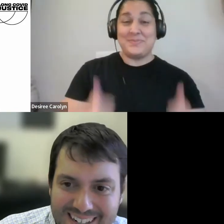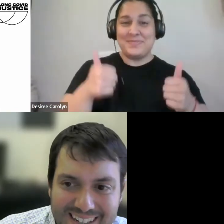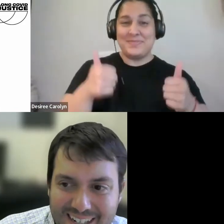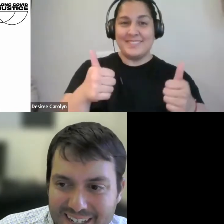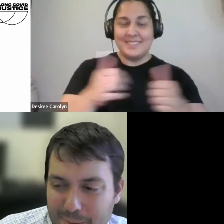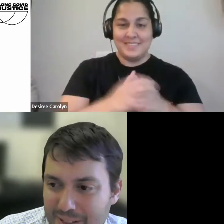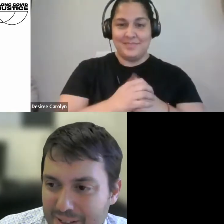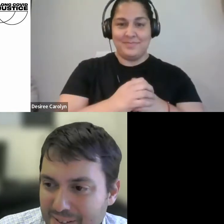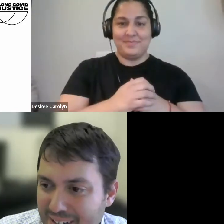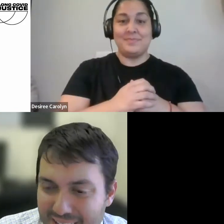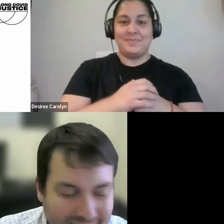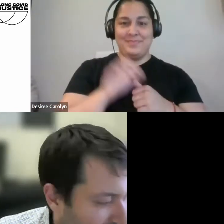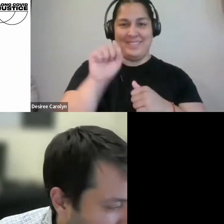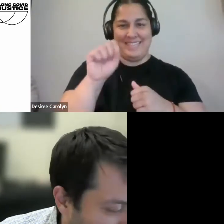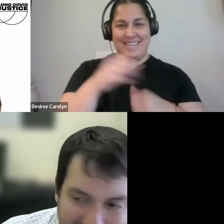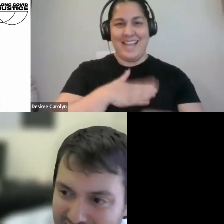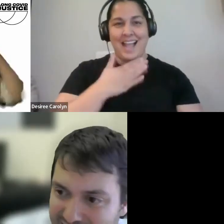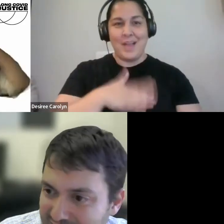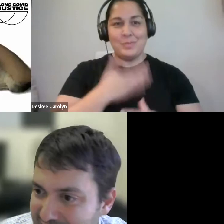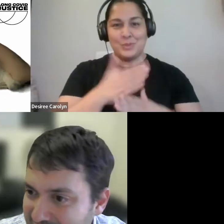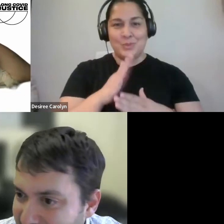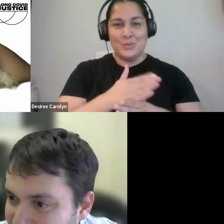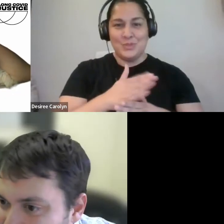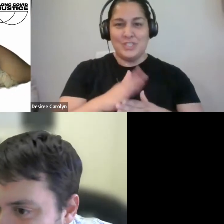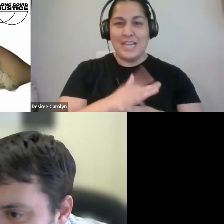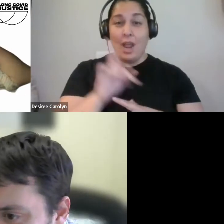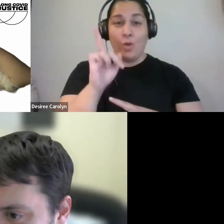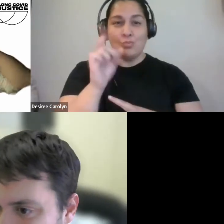Yeah happy to. Give me a second to just find it here